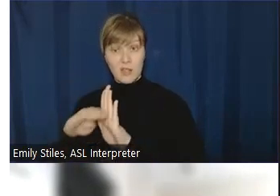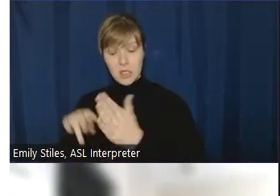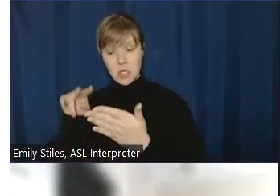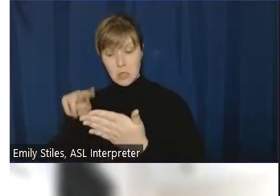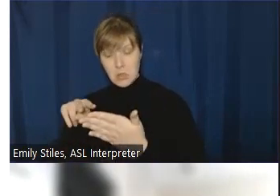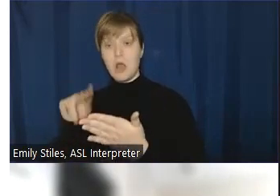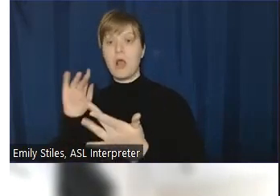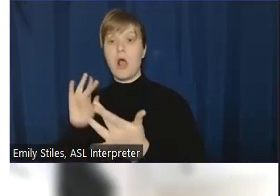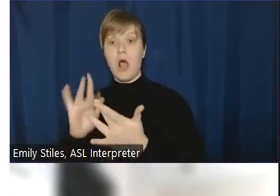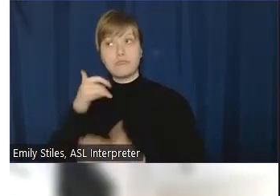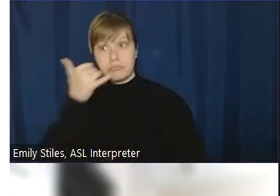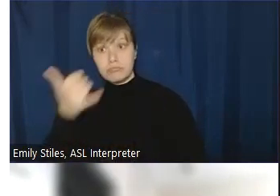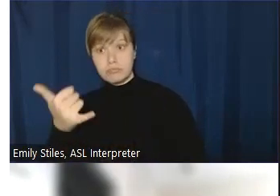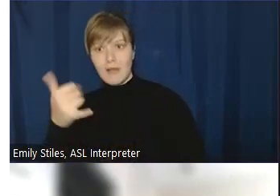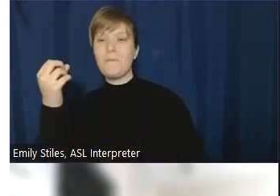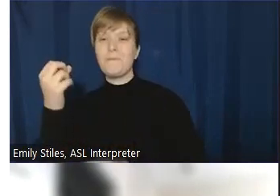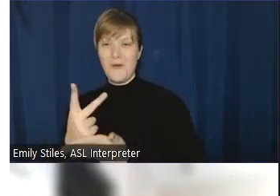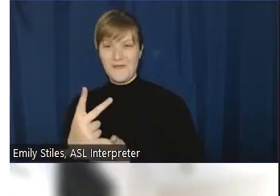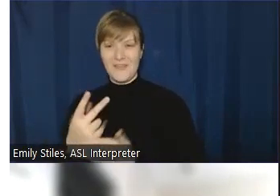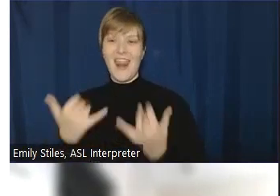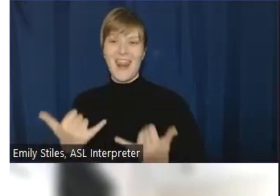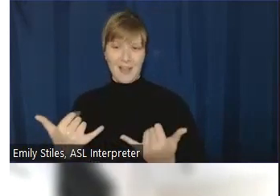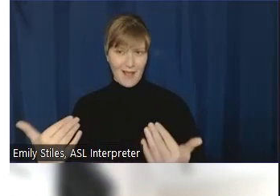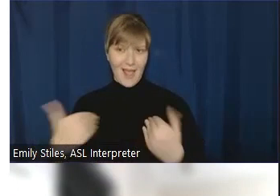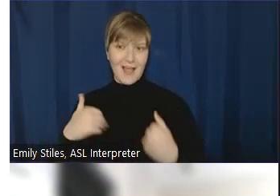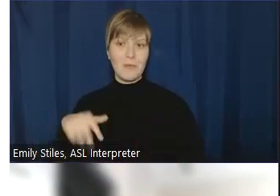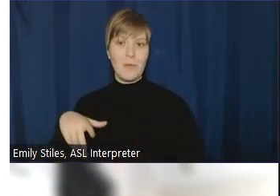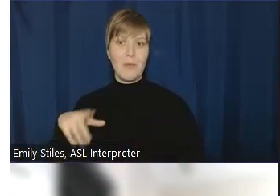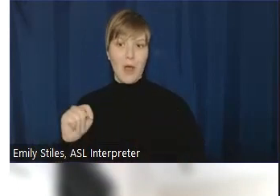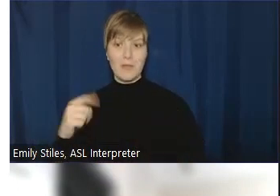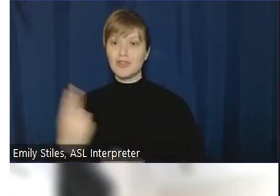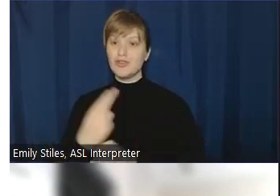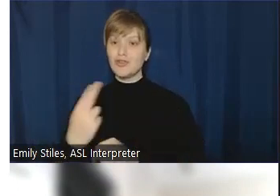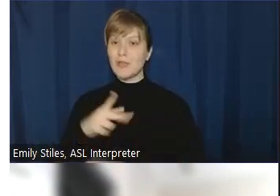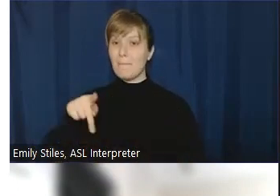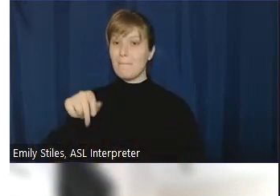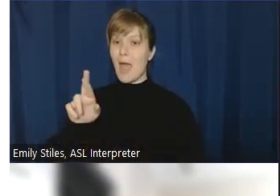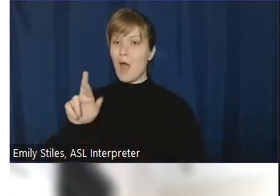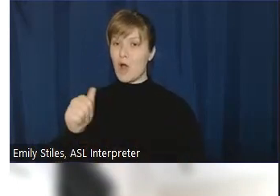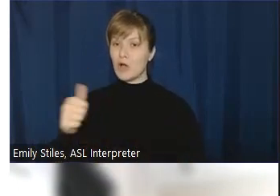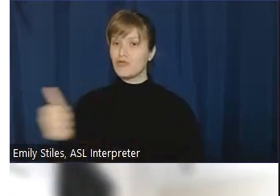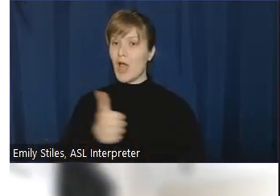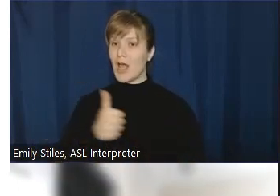and rides paratransit successfully. She doesn’t see the vision loss as a loss because now she